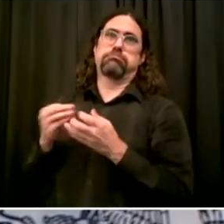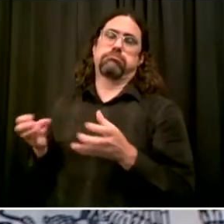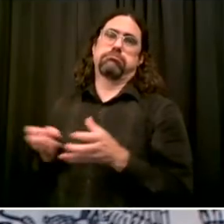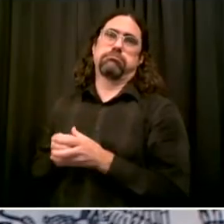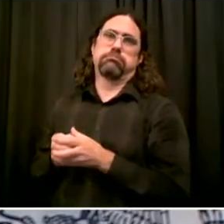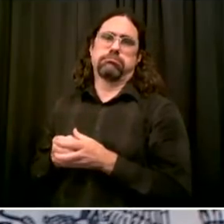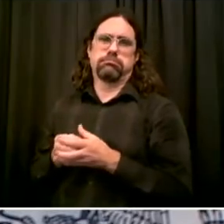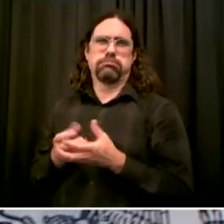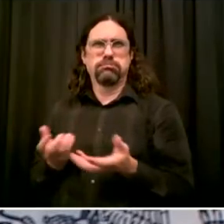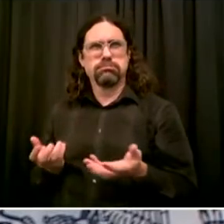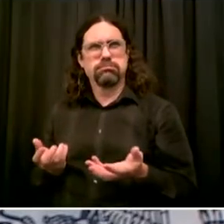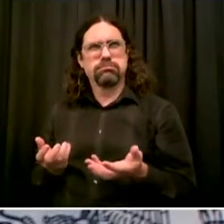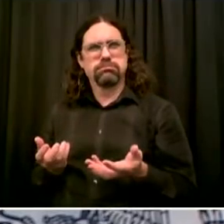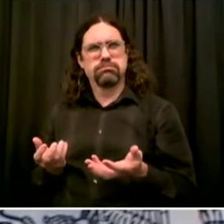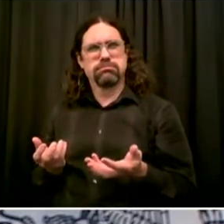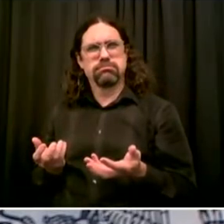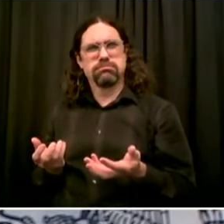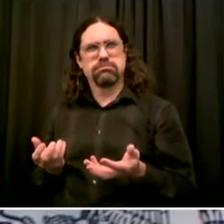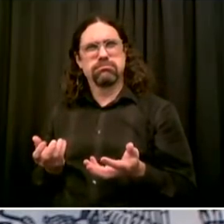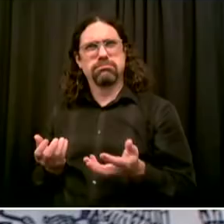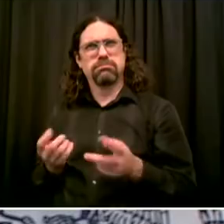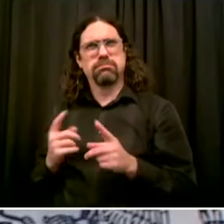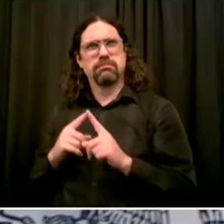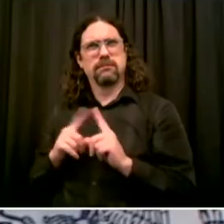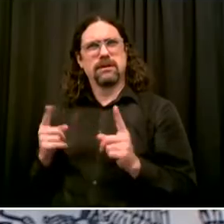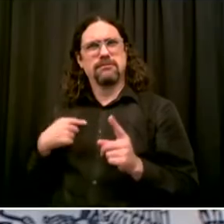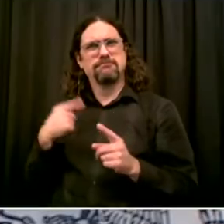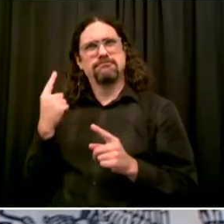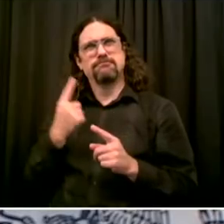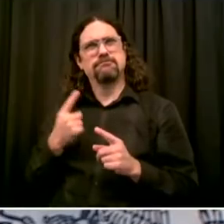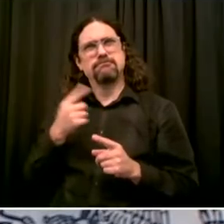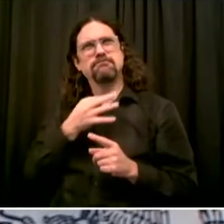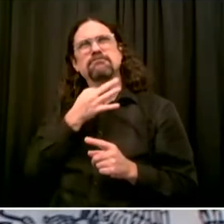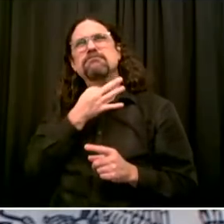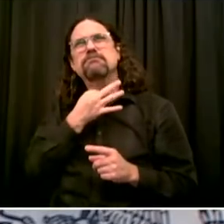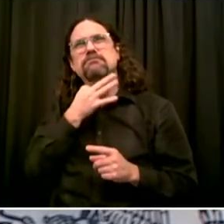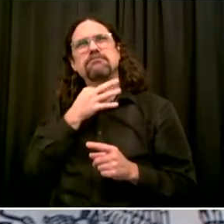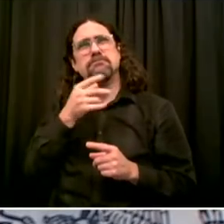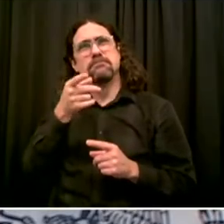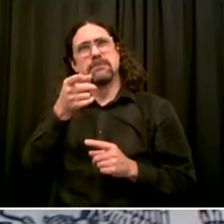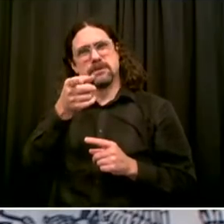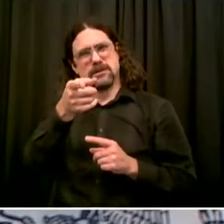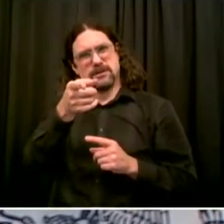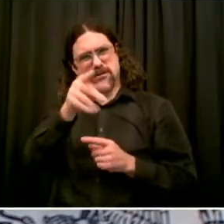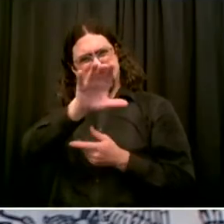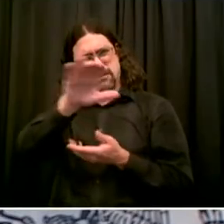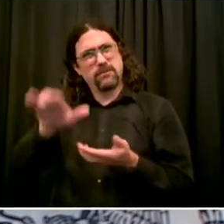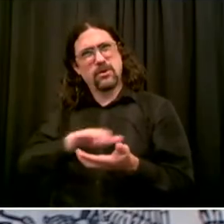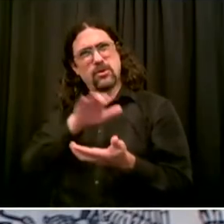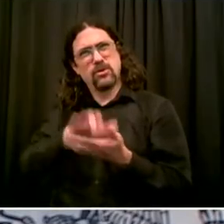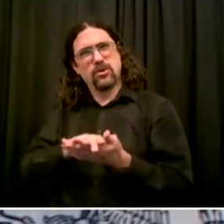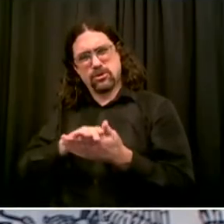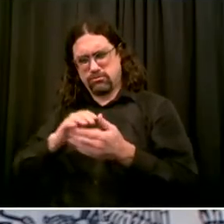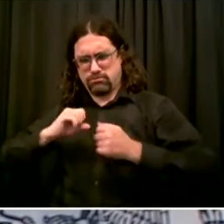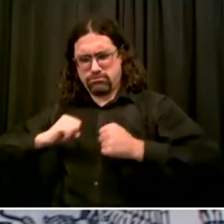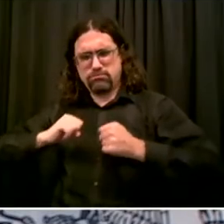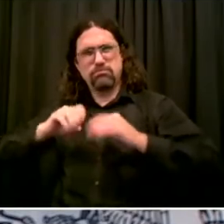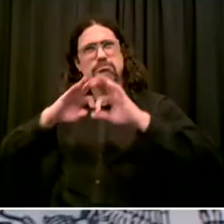OF RACIAL EQLIUATYL IS Y. I APPRECIATE THE QUESTION. I THANK YOU FOR CREOGNIZING THAT